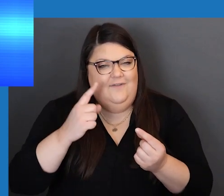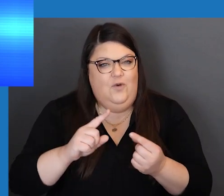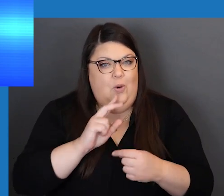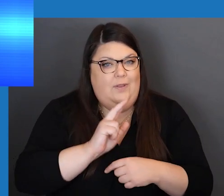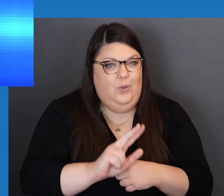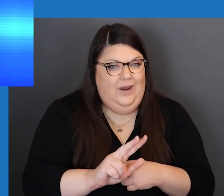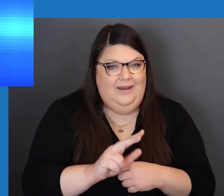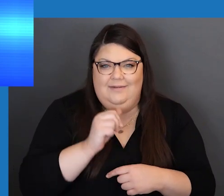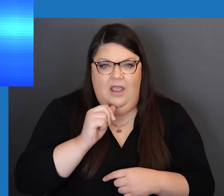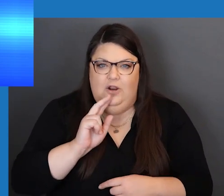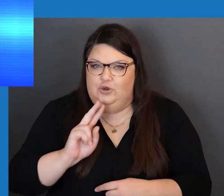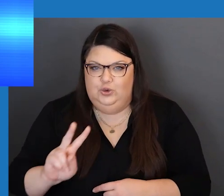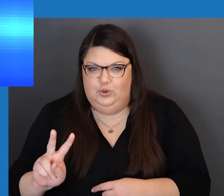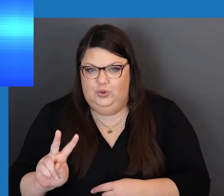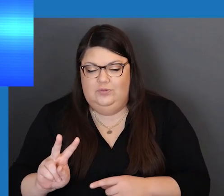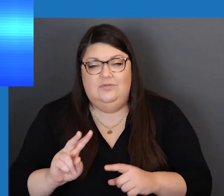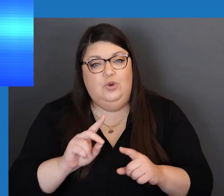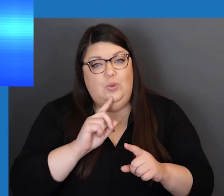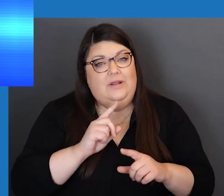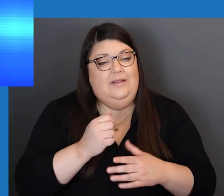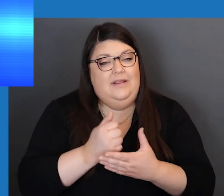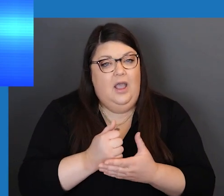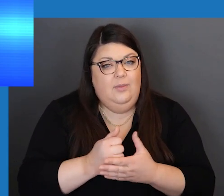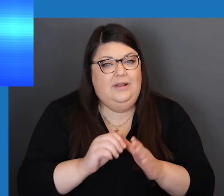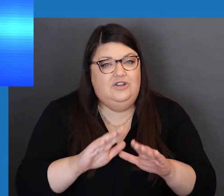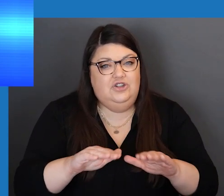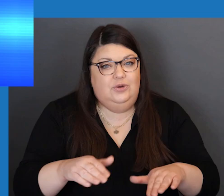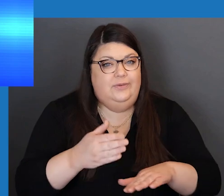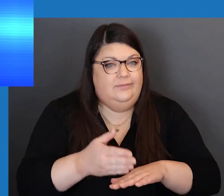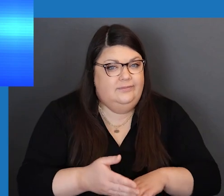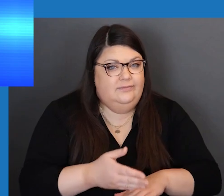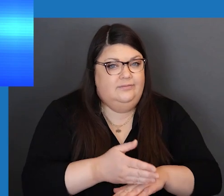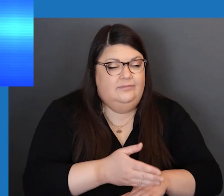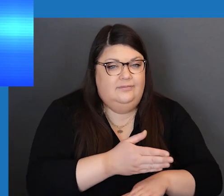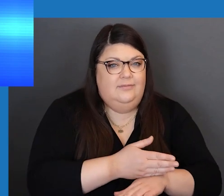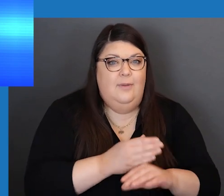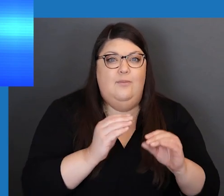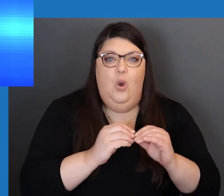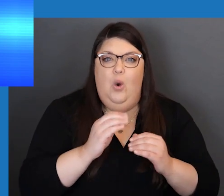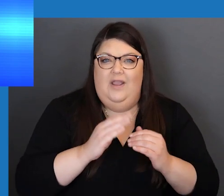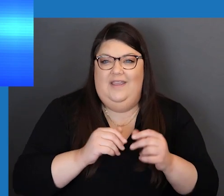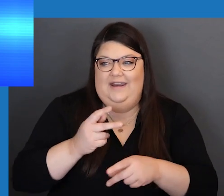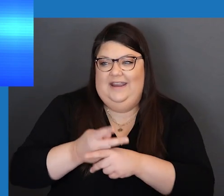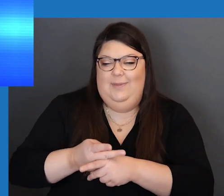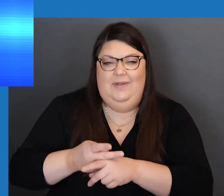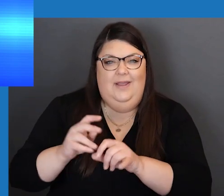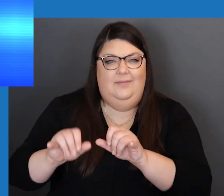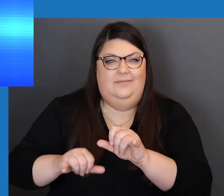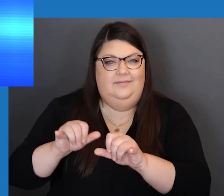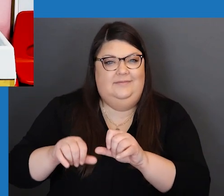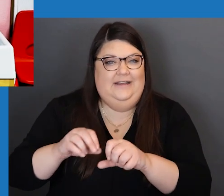So that's actually helping the child way more than it would be keeping 'em into a two-year-old classroom.